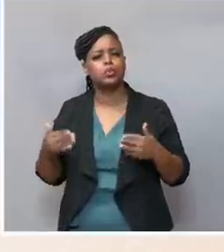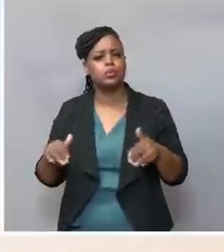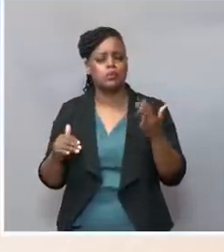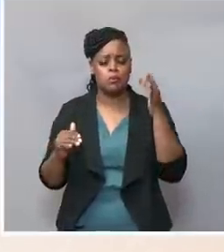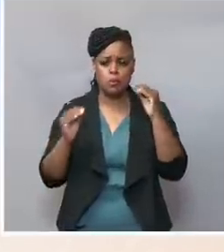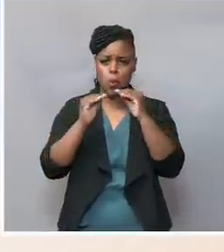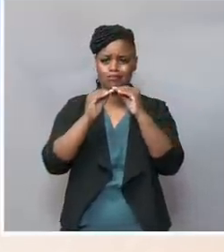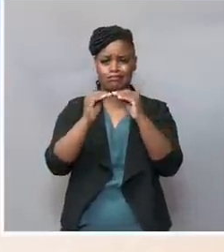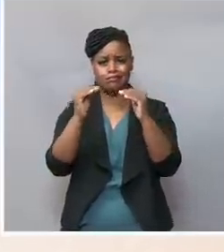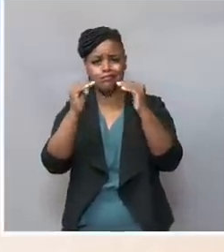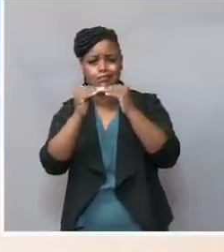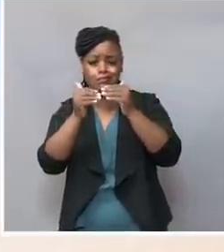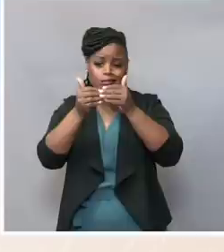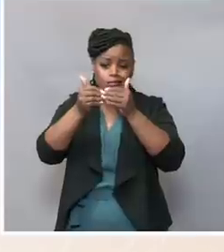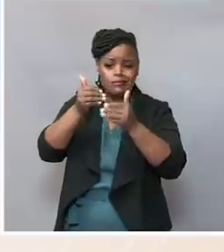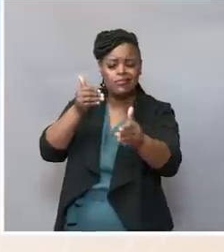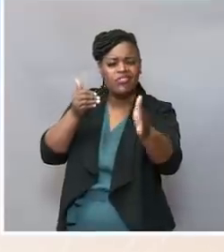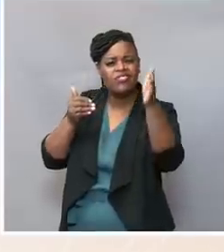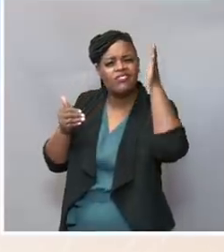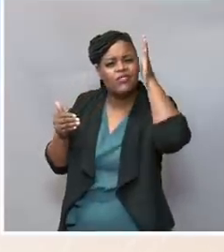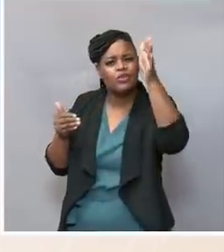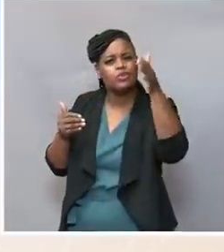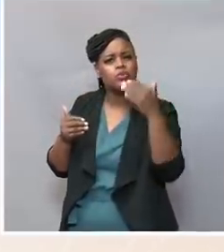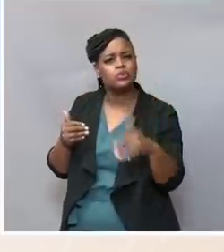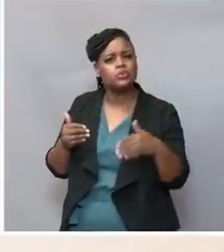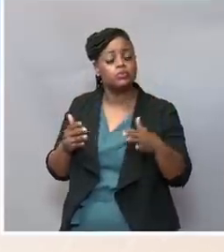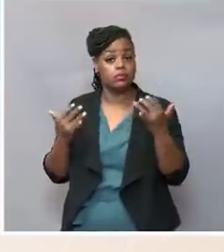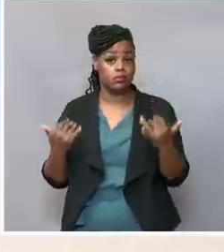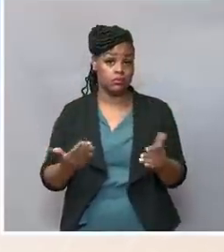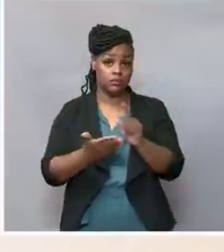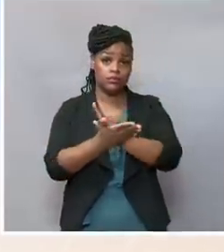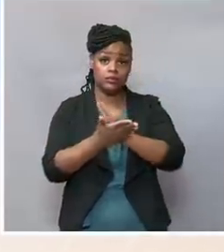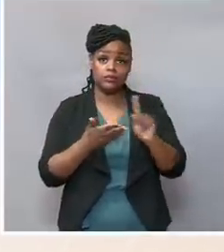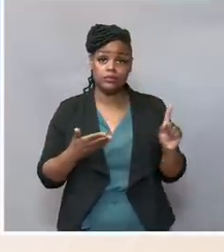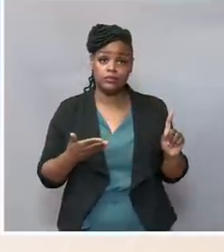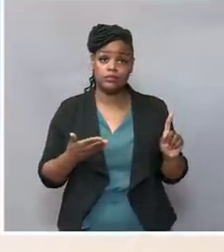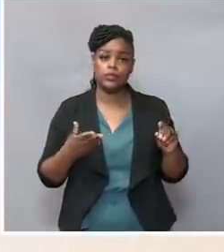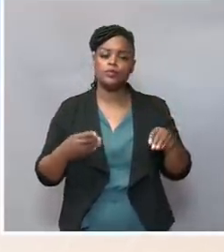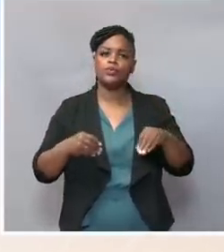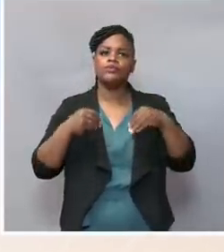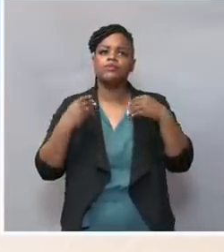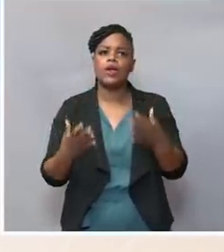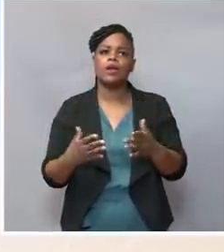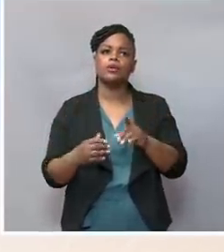Weeks like this one provide reassurance that progress in the fight for justice is possible,